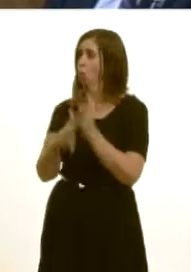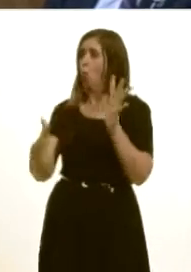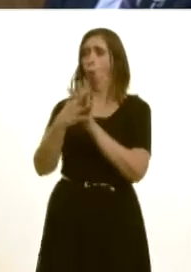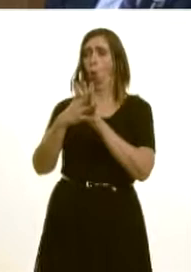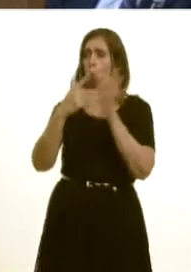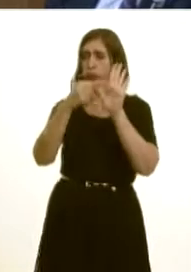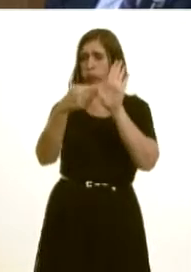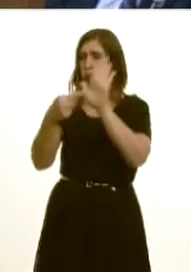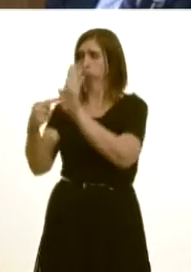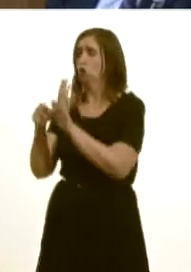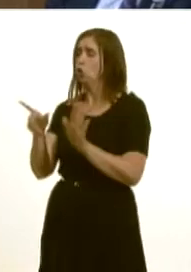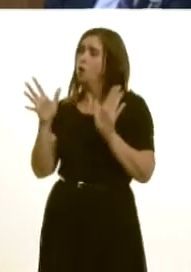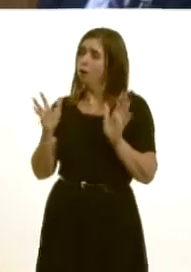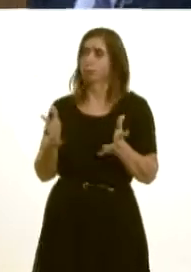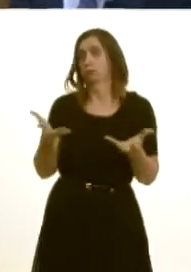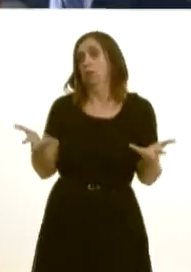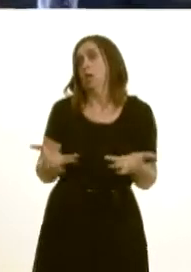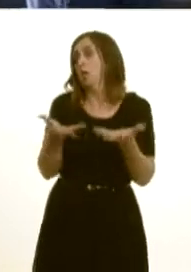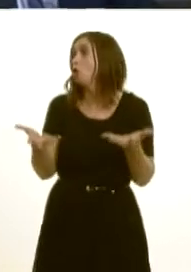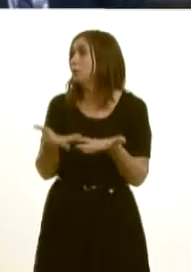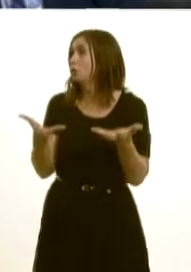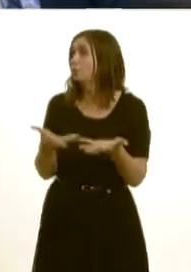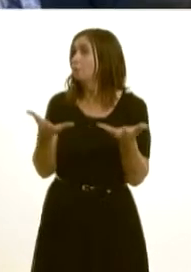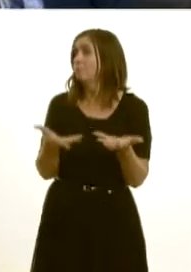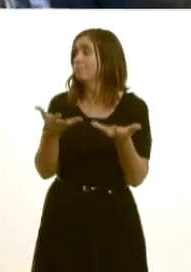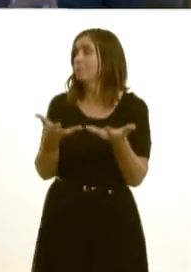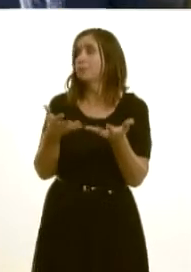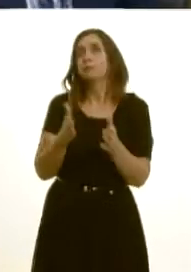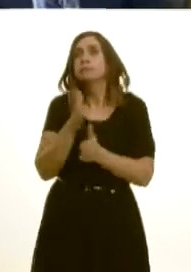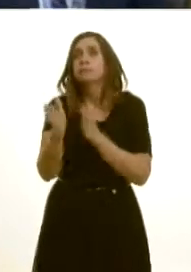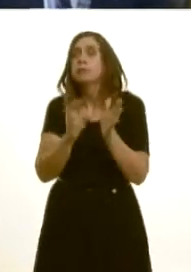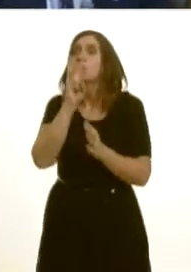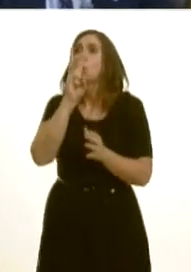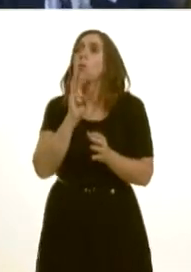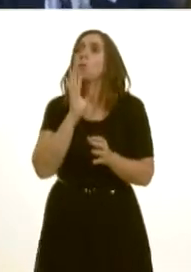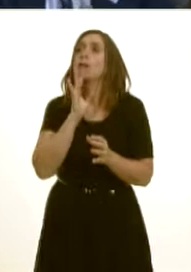to do in terms of encouraging, for example, students to enter Welsh-medium education.